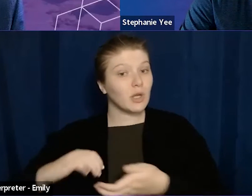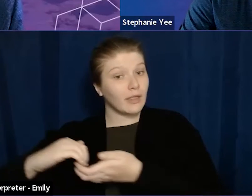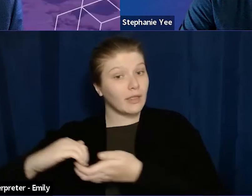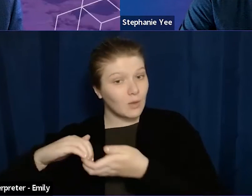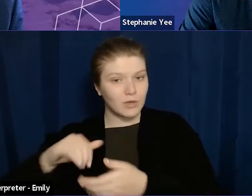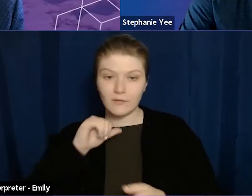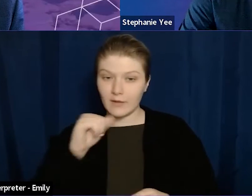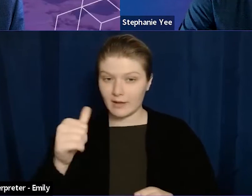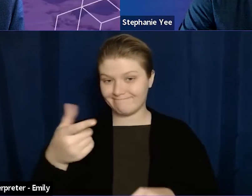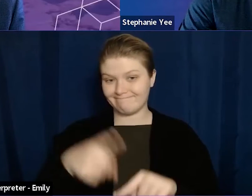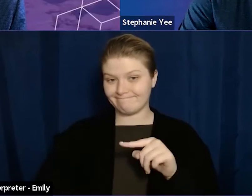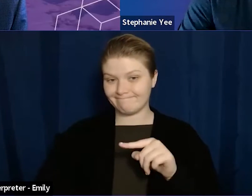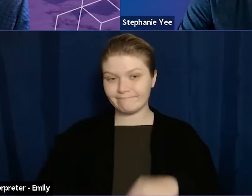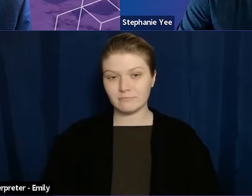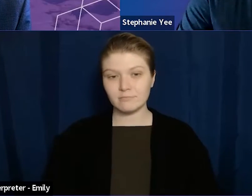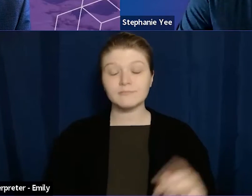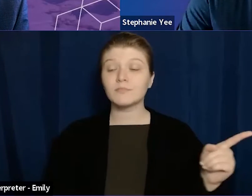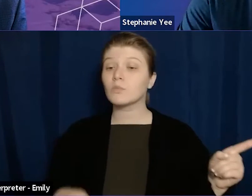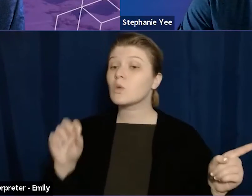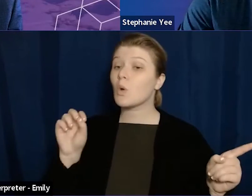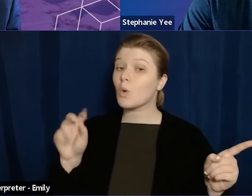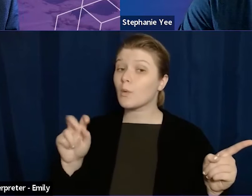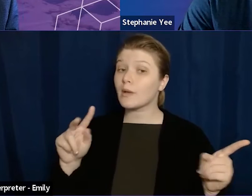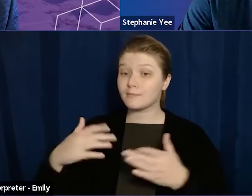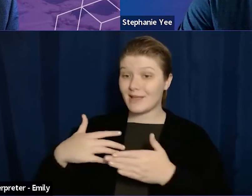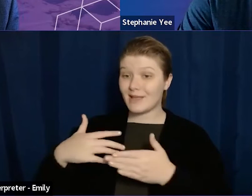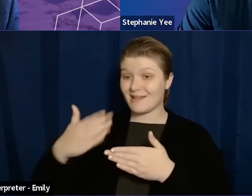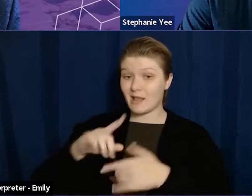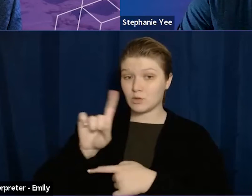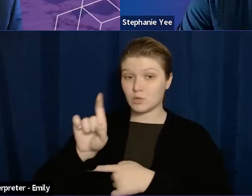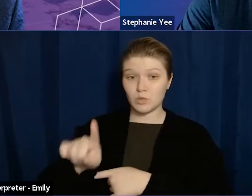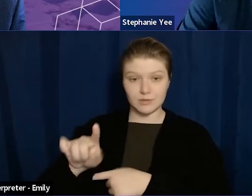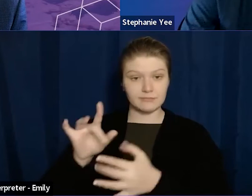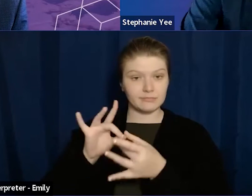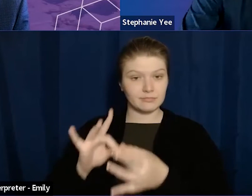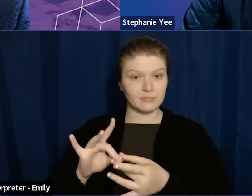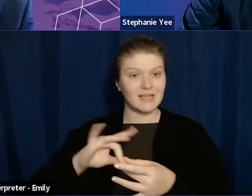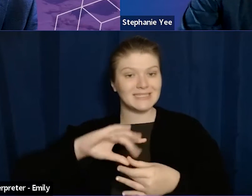Jeremy Leffler: Okay. Next question is asking whether supplemental funding requests can be generated